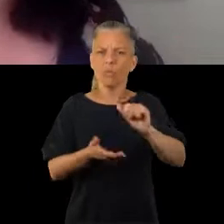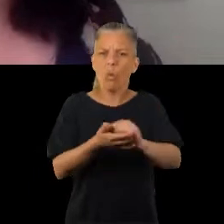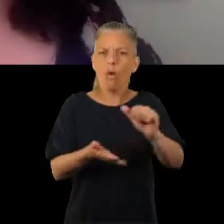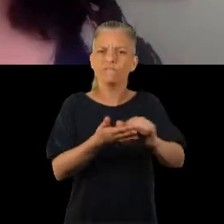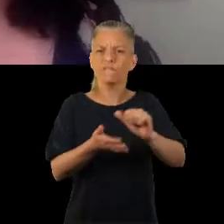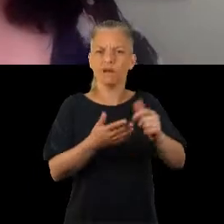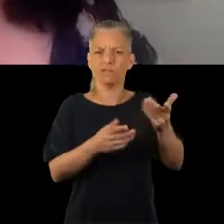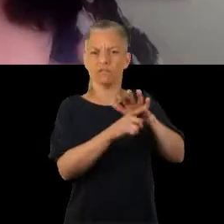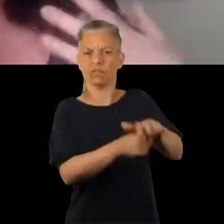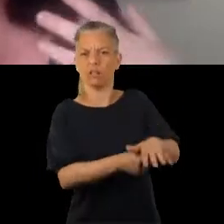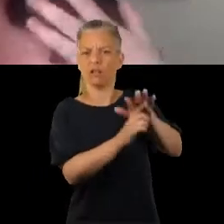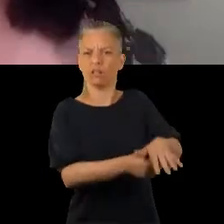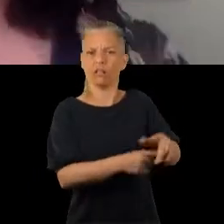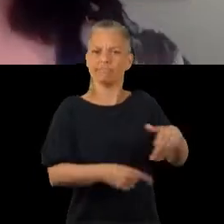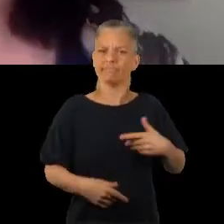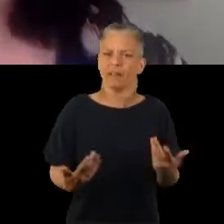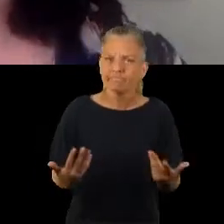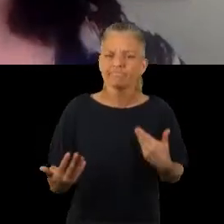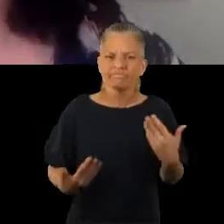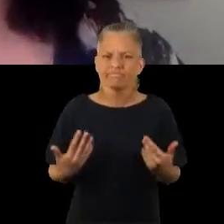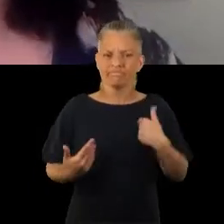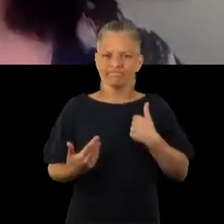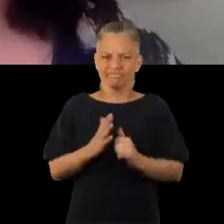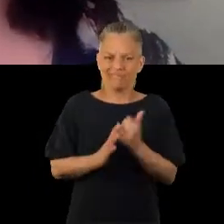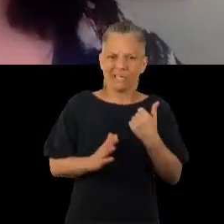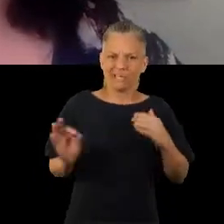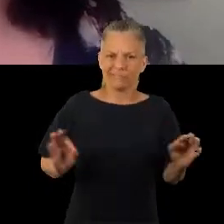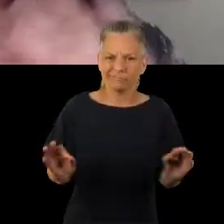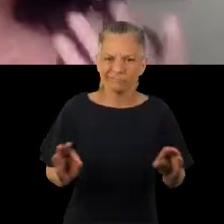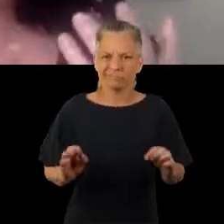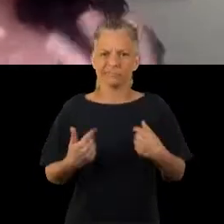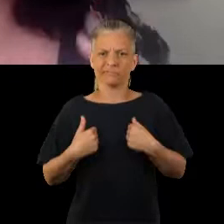ourselves and having the confidence to work together to solve our community problems,